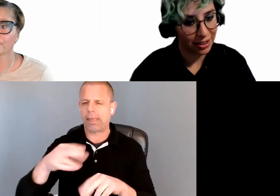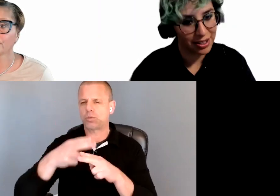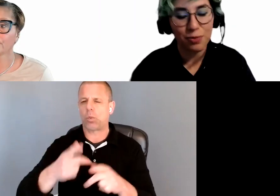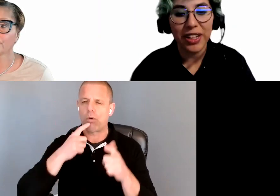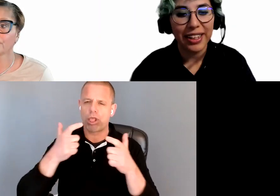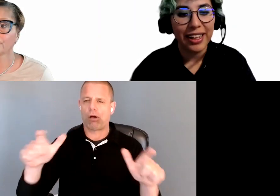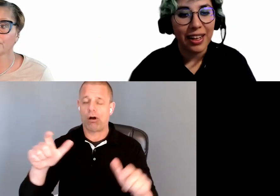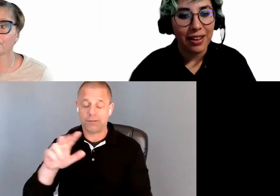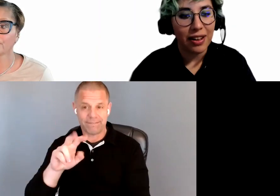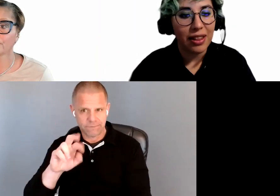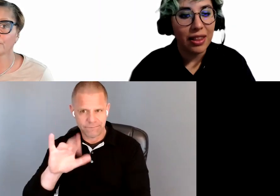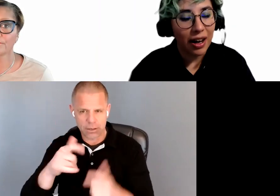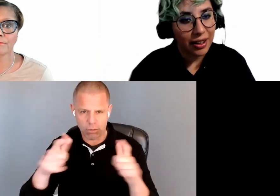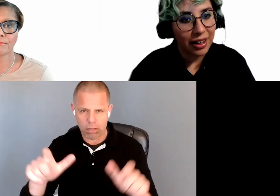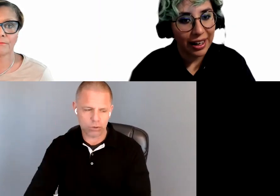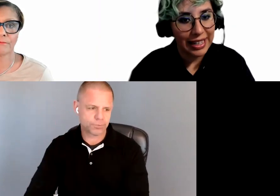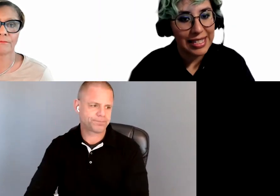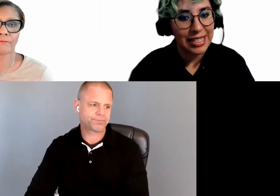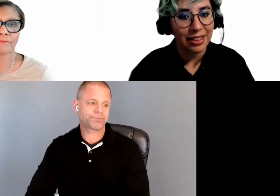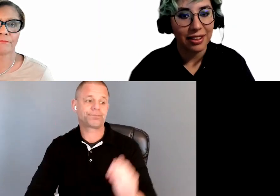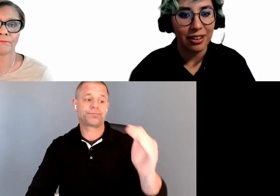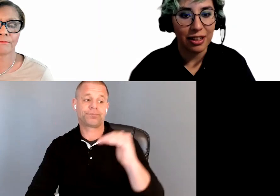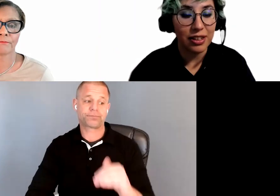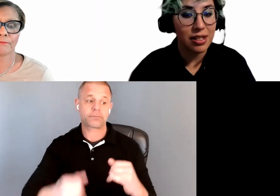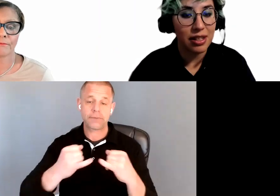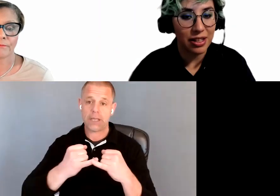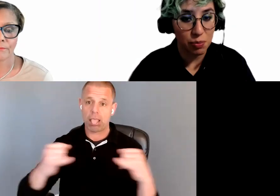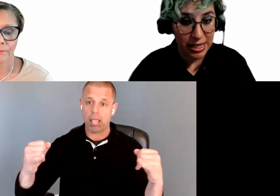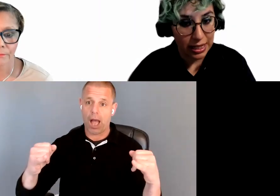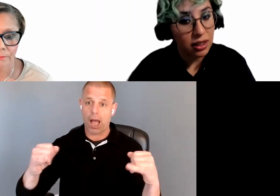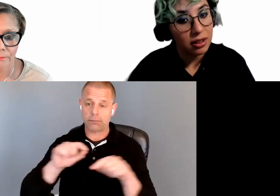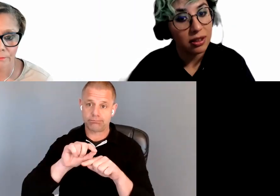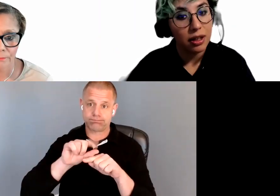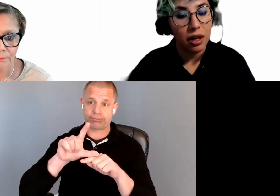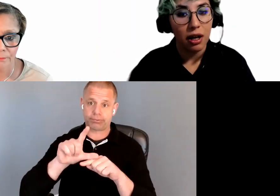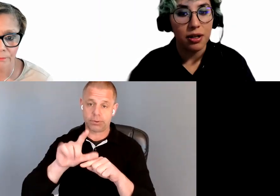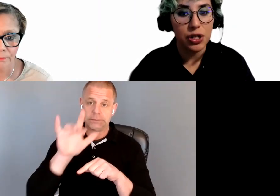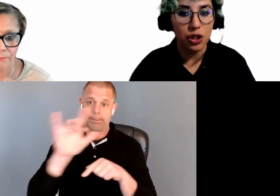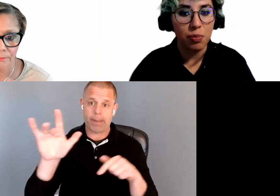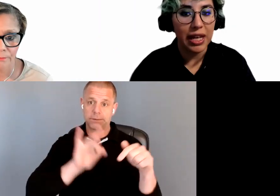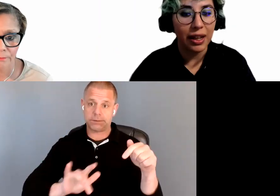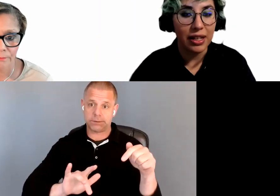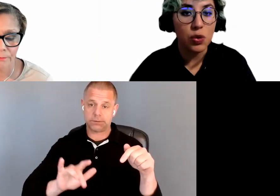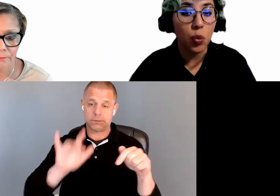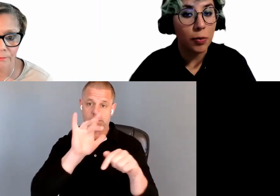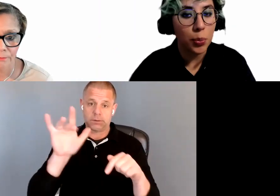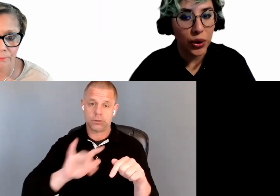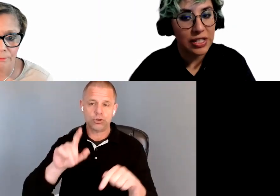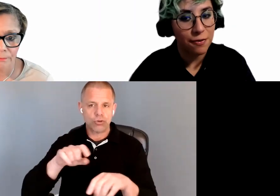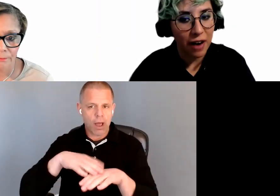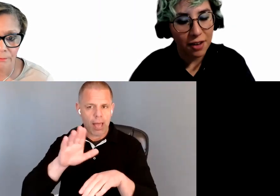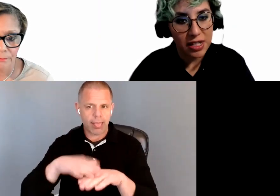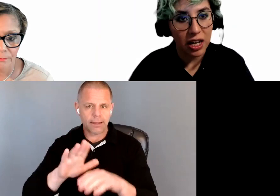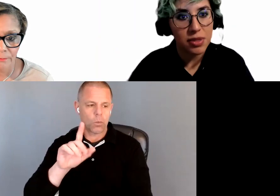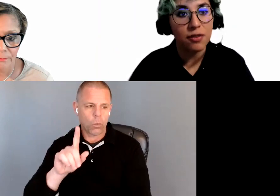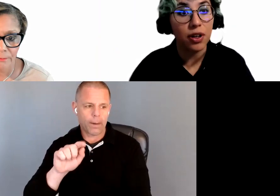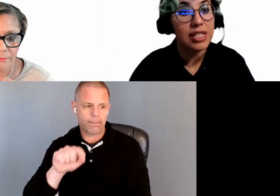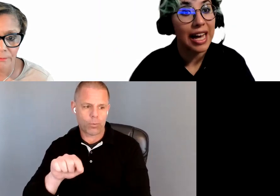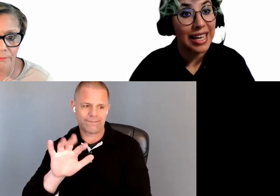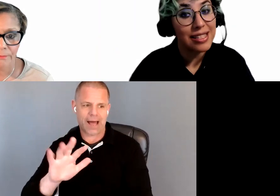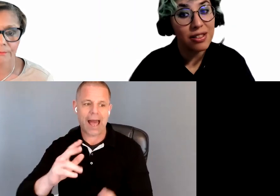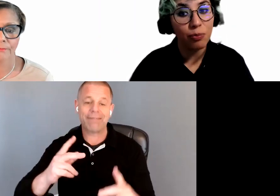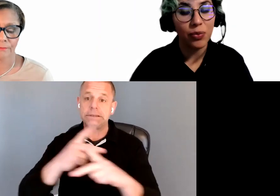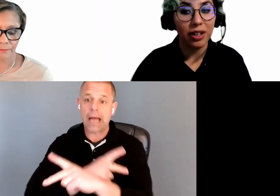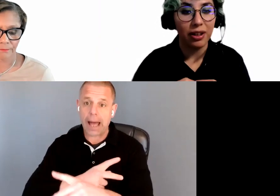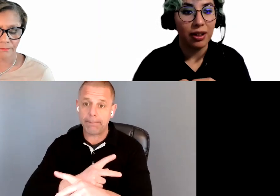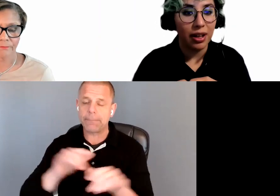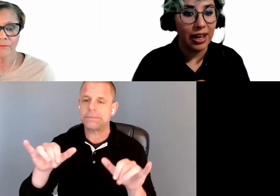large. The line height and this is line spacing should be at least 1.5 times the font size,